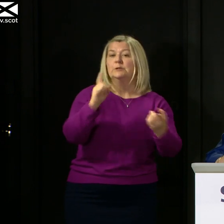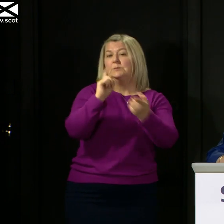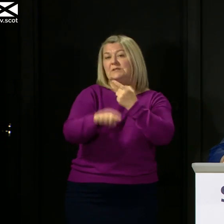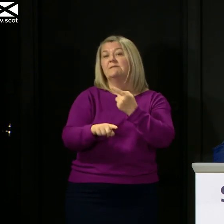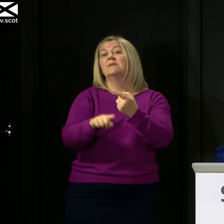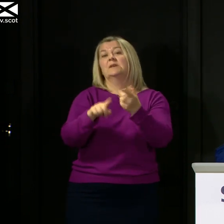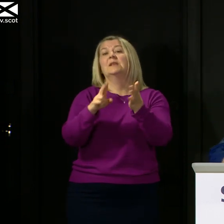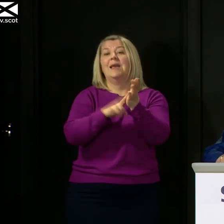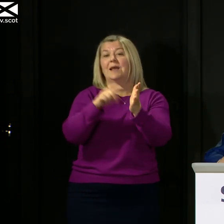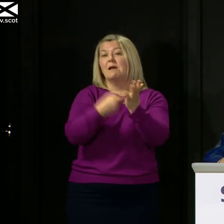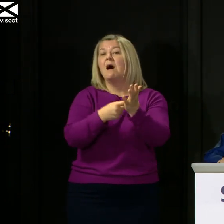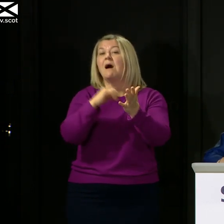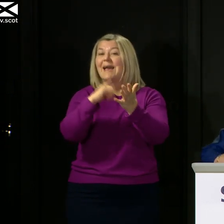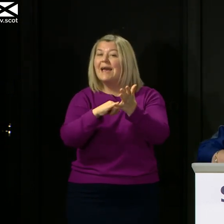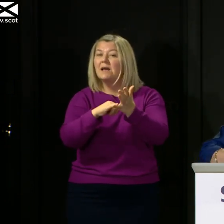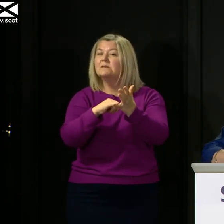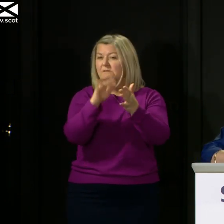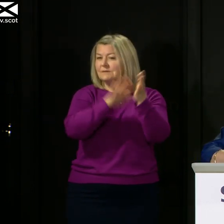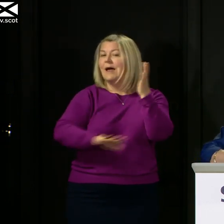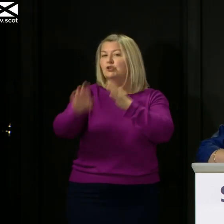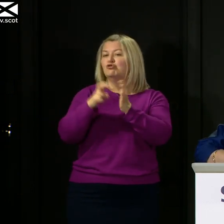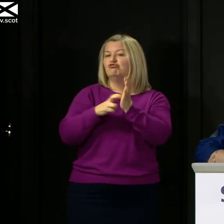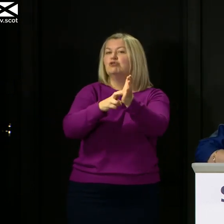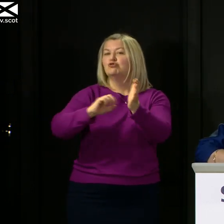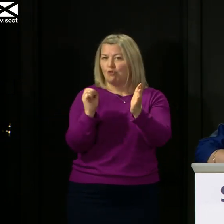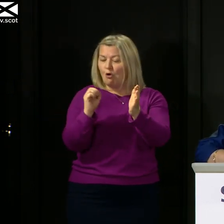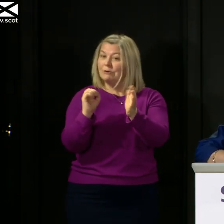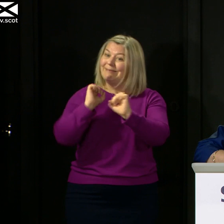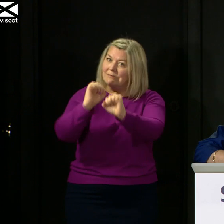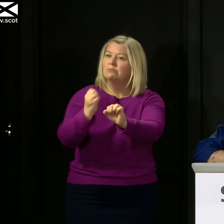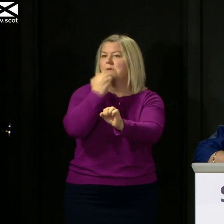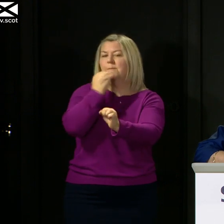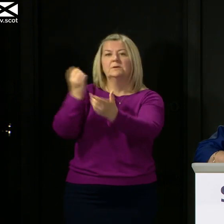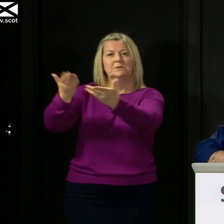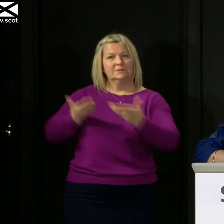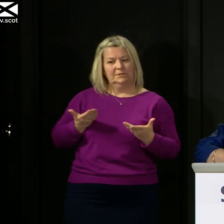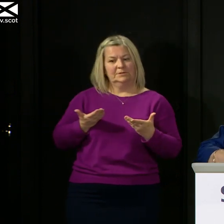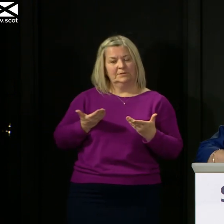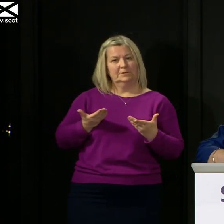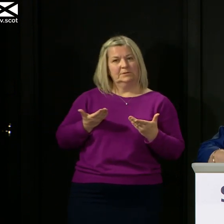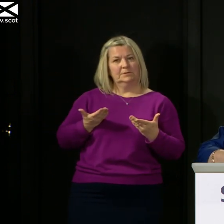on numbers of deaths, to give me greater confidence that the virus is on a sustained downward